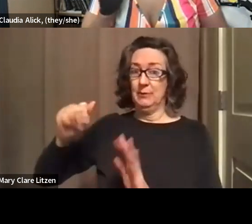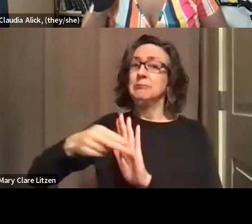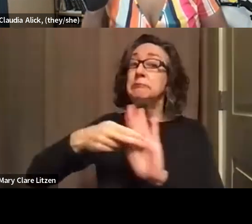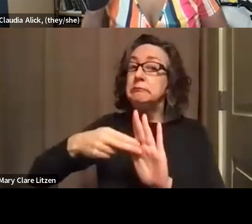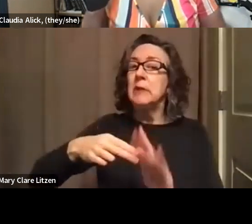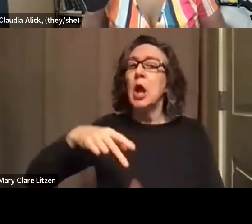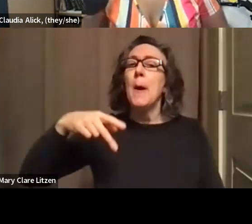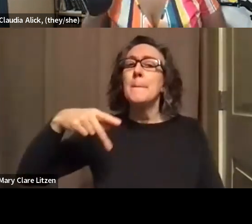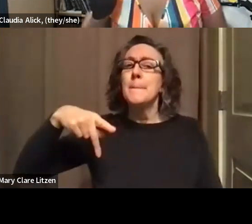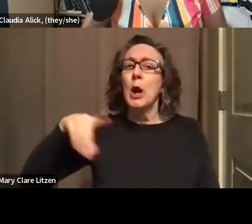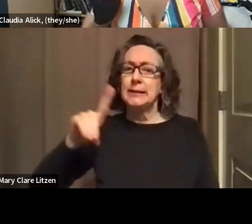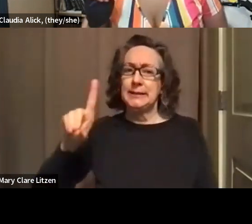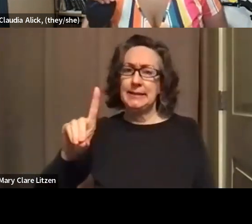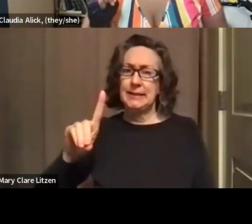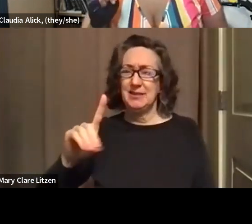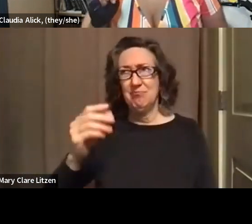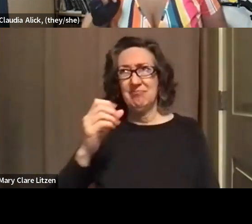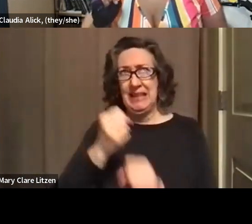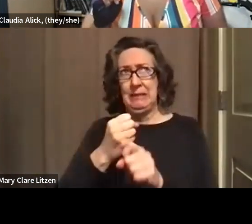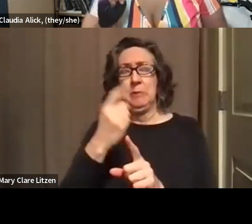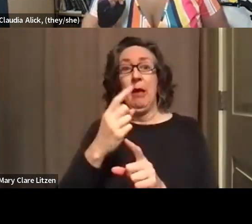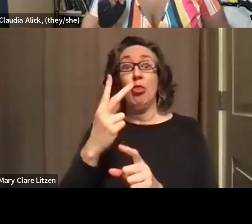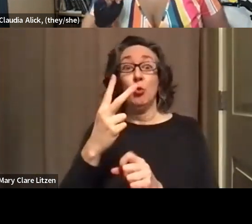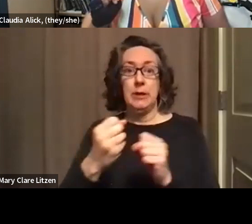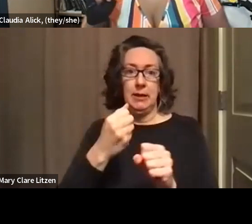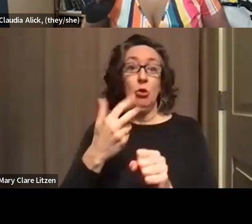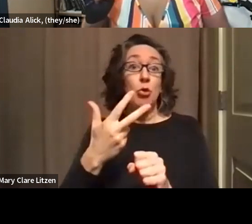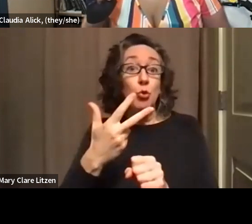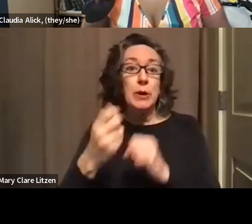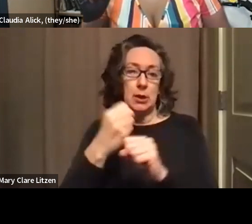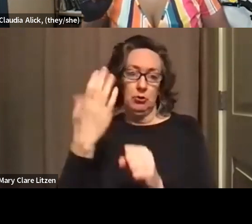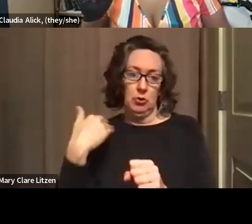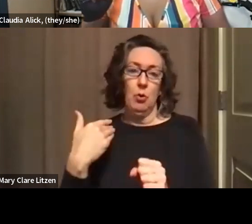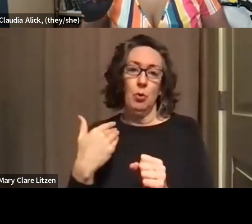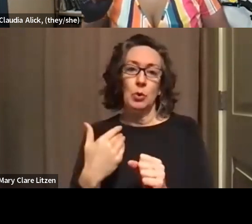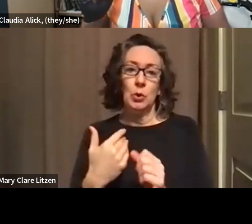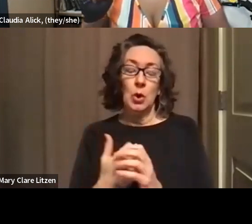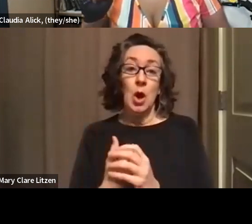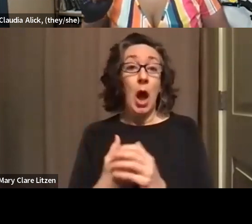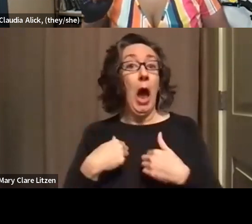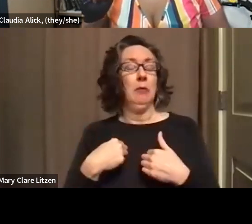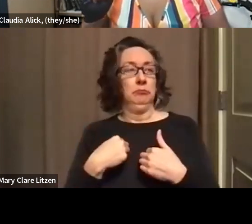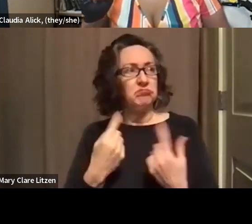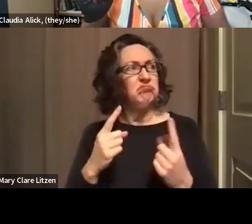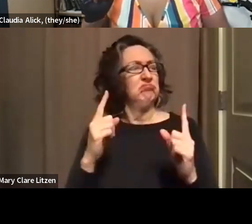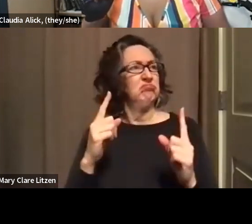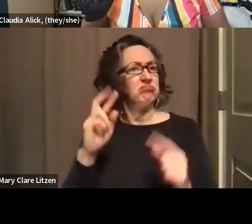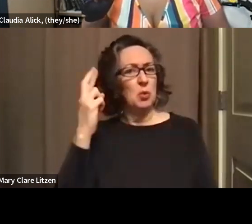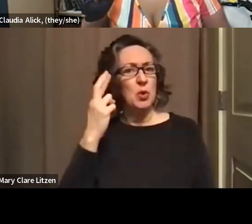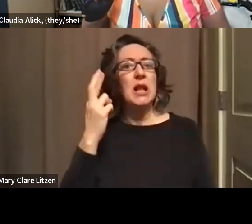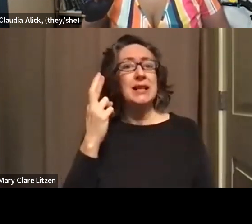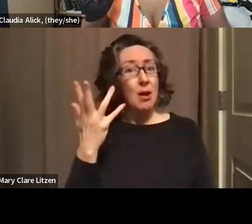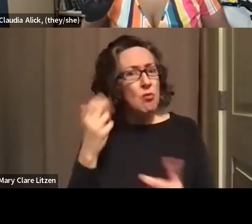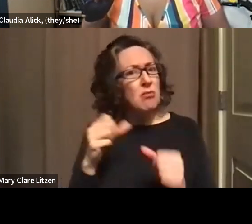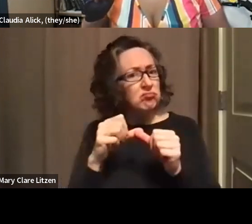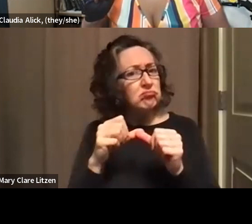as Parkinson's about 3 years ago, I realized that I wanted to continue what I was doing.